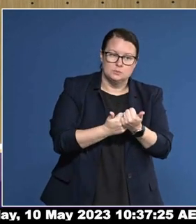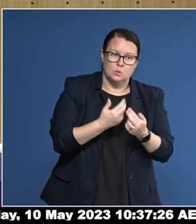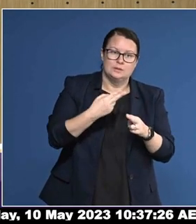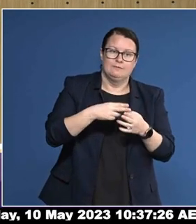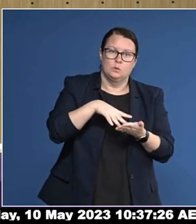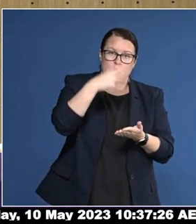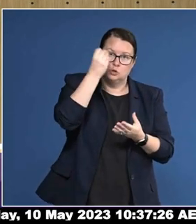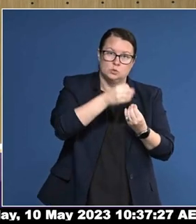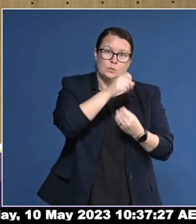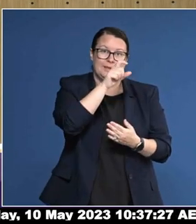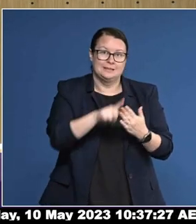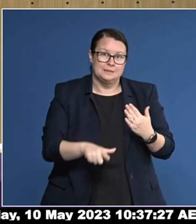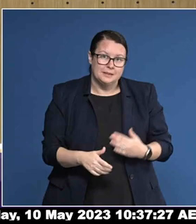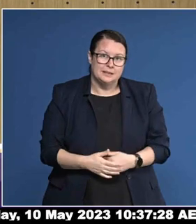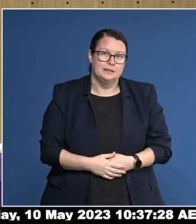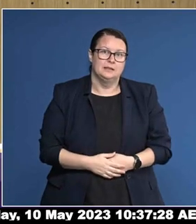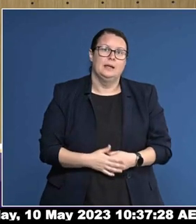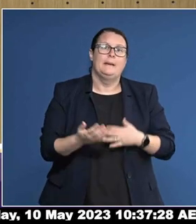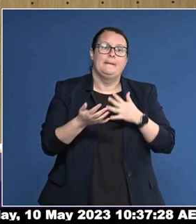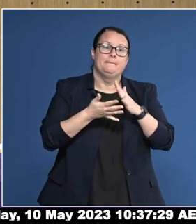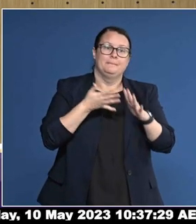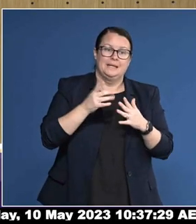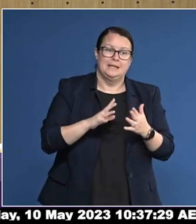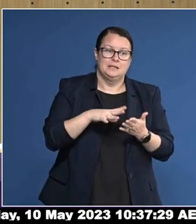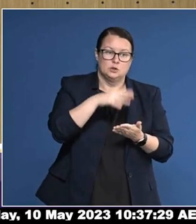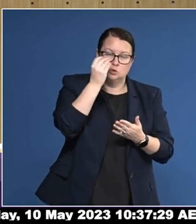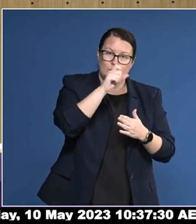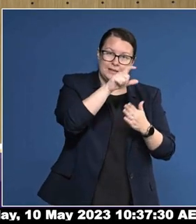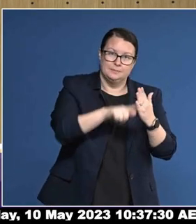would be students with disability who are First Nations, for example, or students with